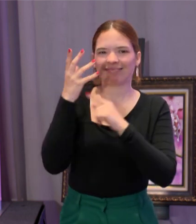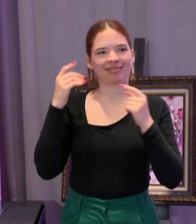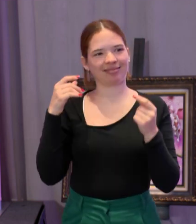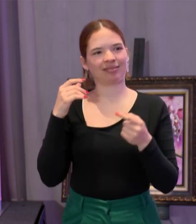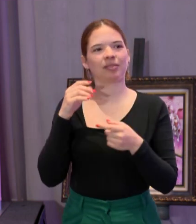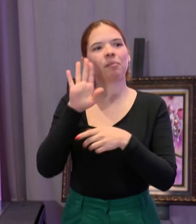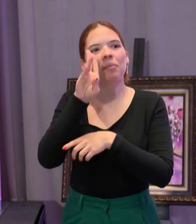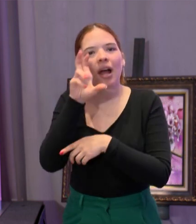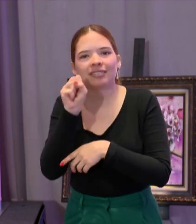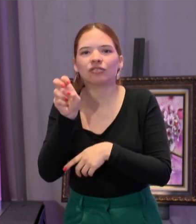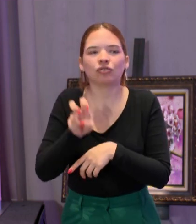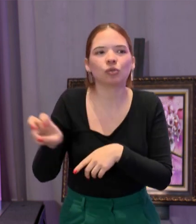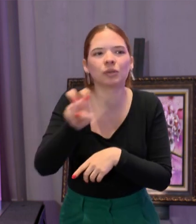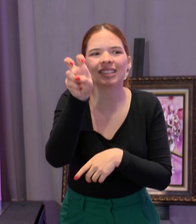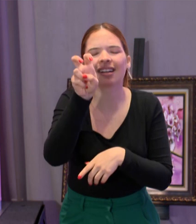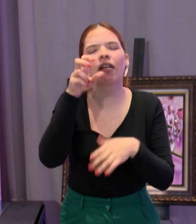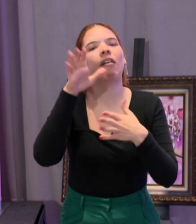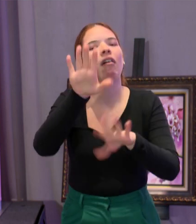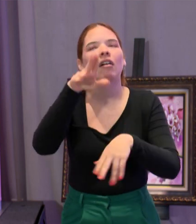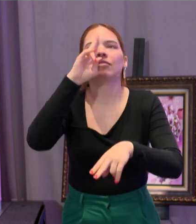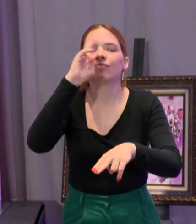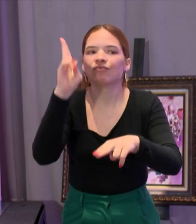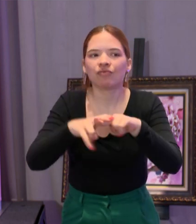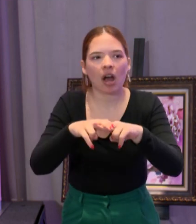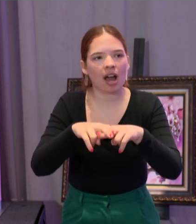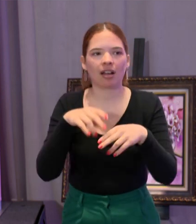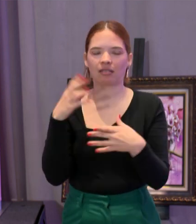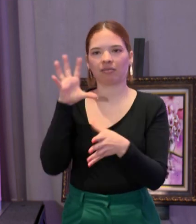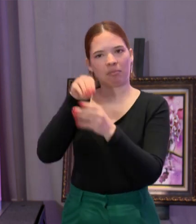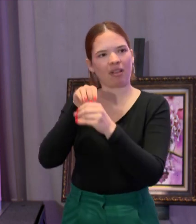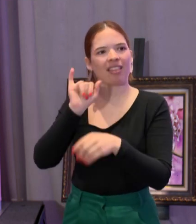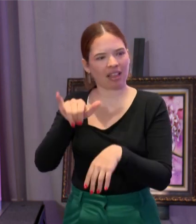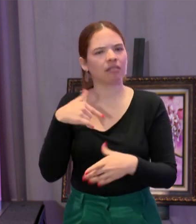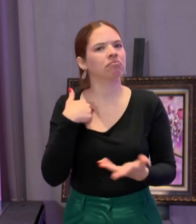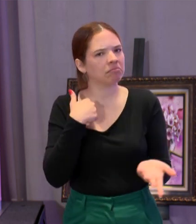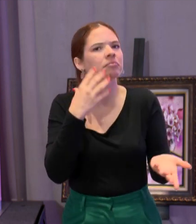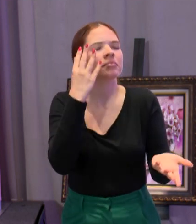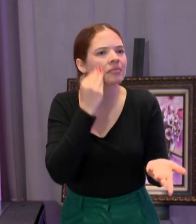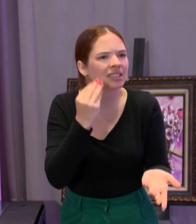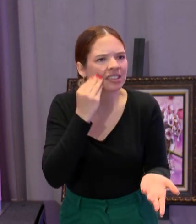IT WAS FUN. IT WAS SO EXCITED TO BE A PART OF IT AND EXPERIENCE NOT ONLY